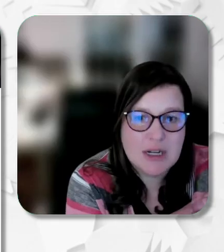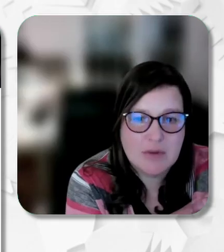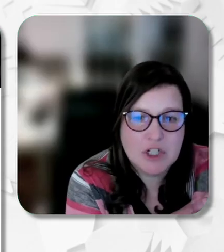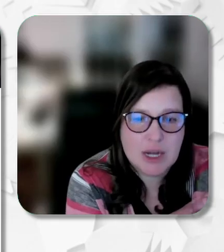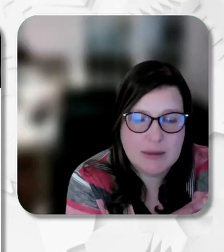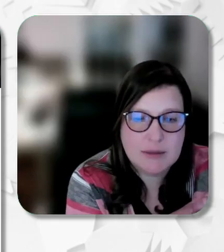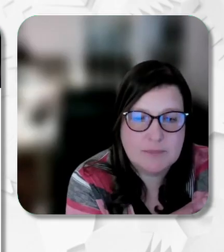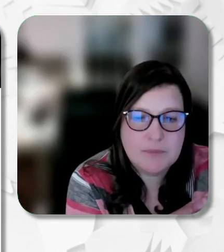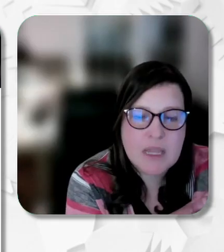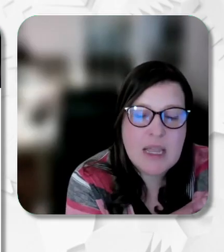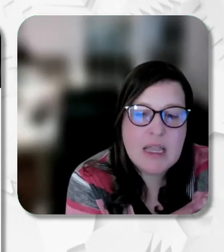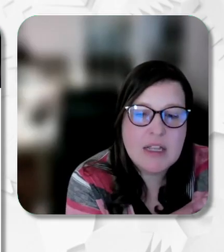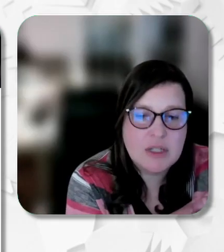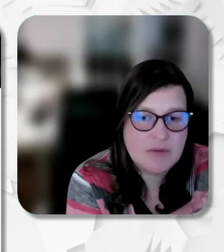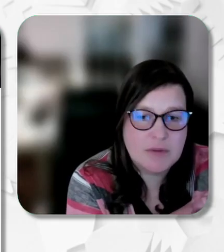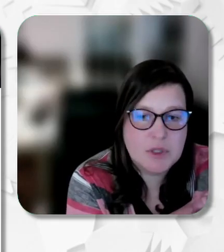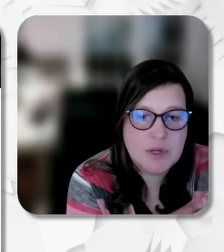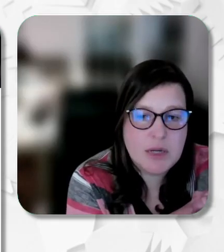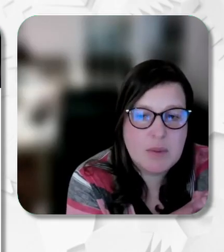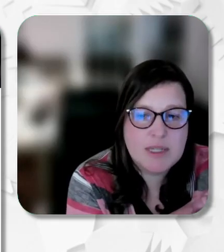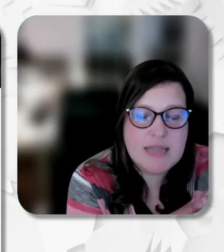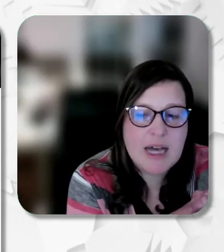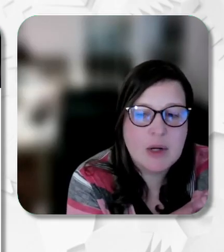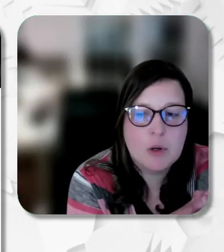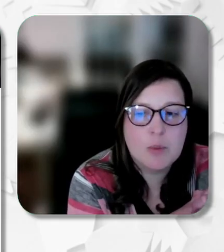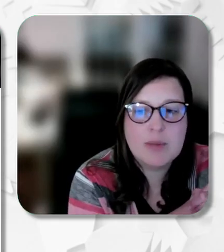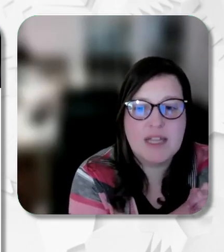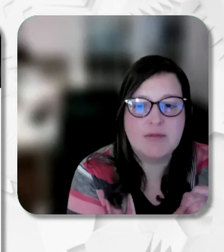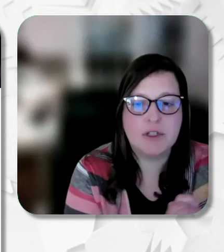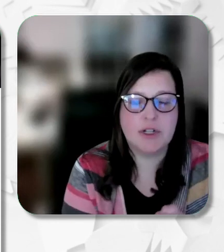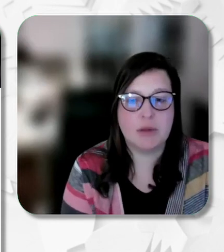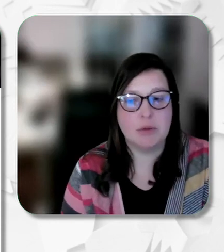and every child. Each leaf of the tree represents how to incorporate playful learning through